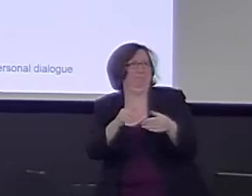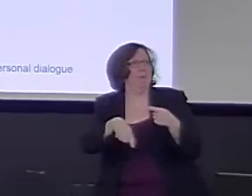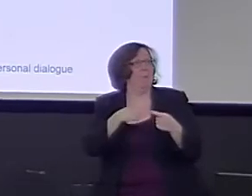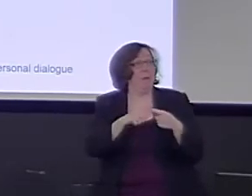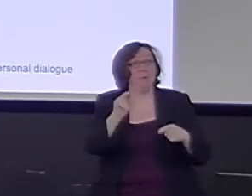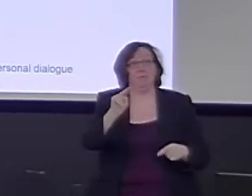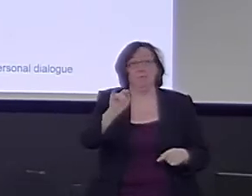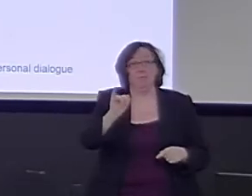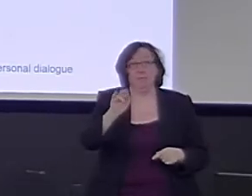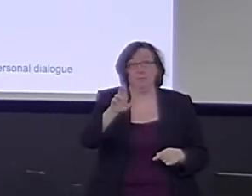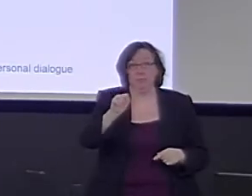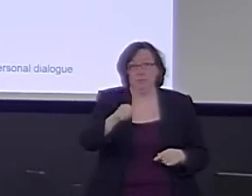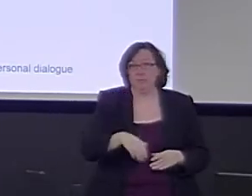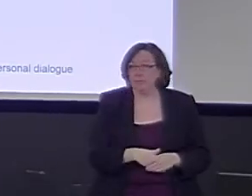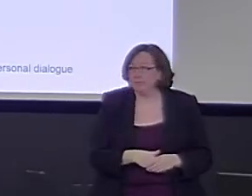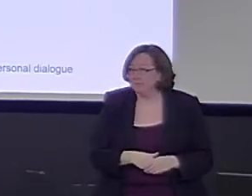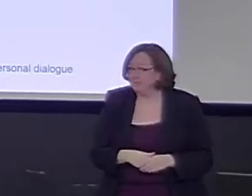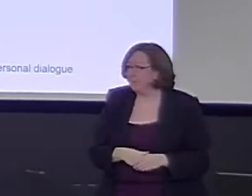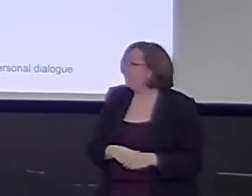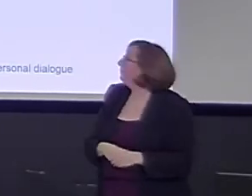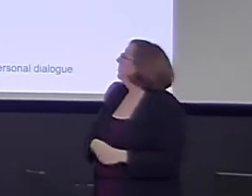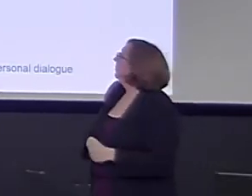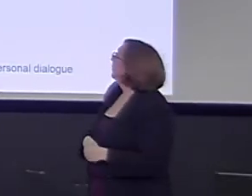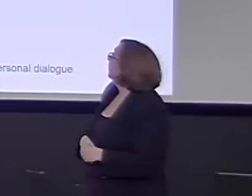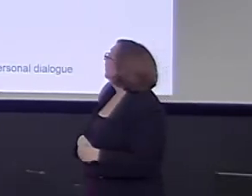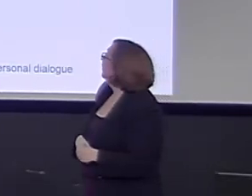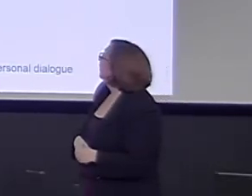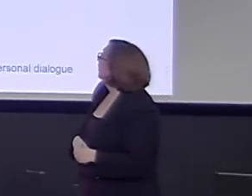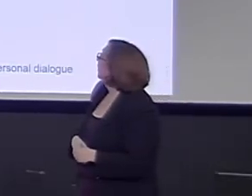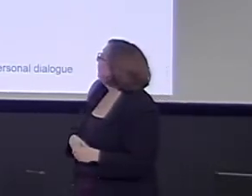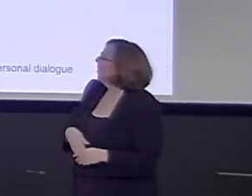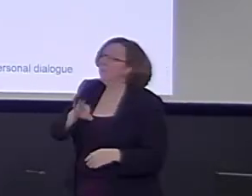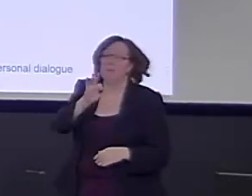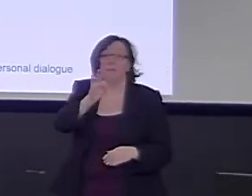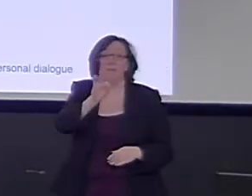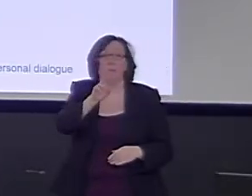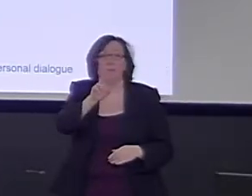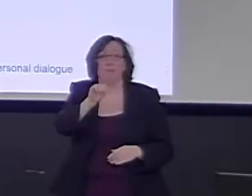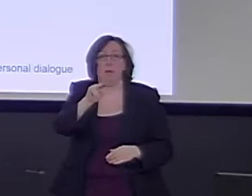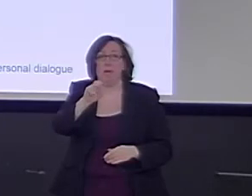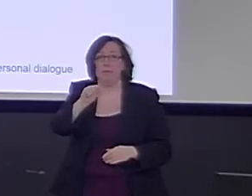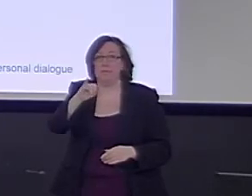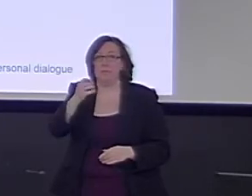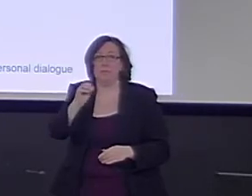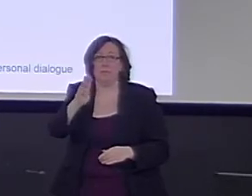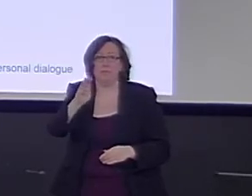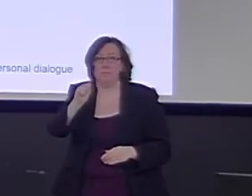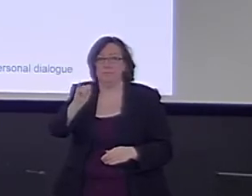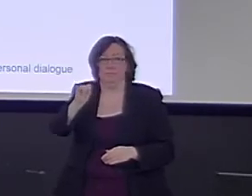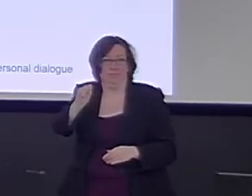Frans Jobsis is credited with the discovery that oxygenation in the blood